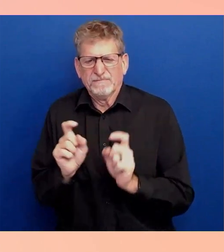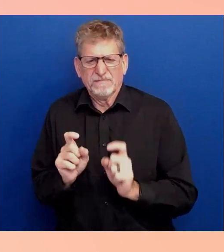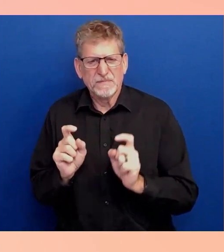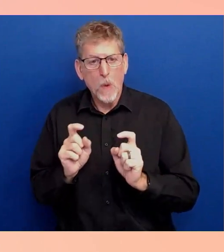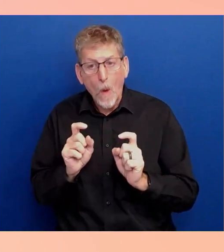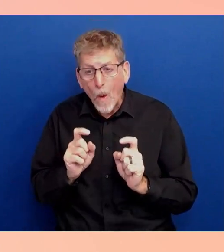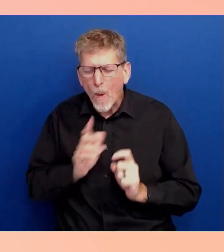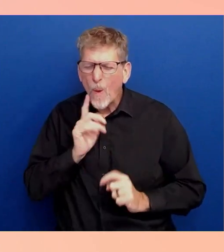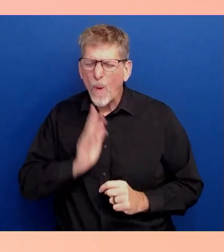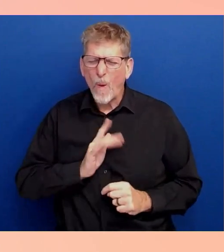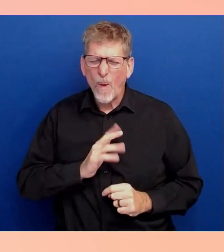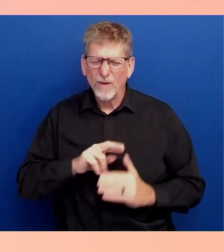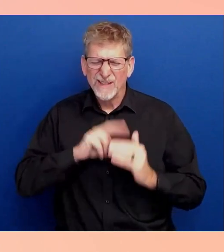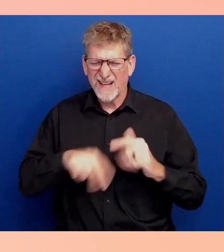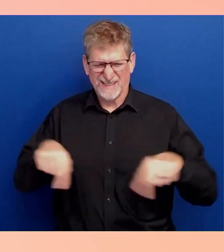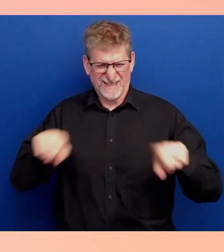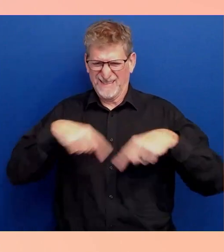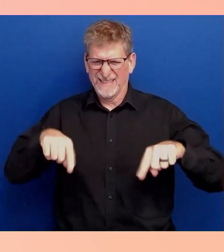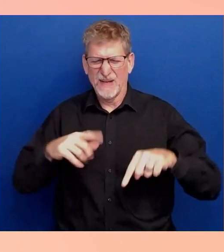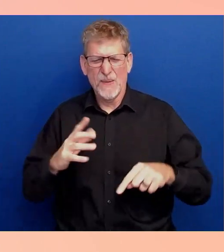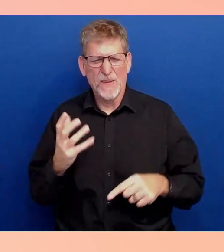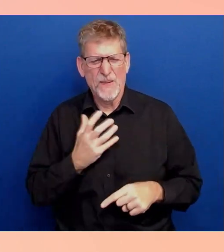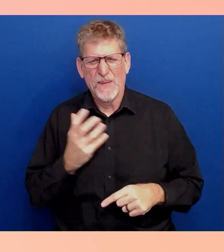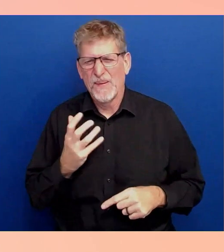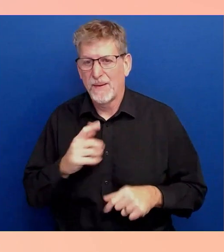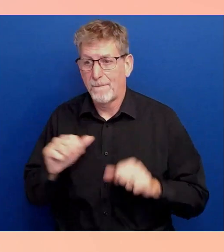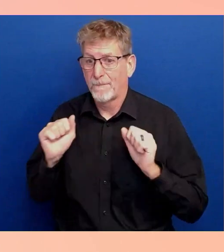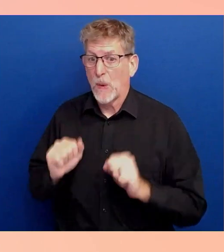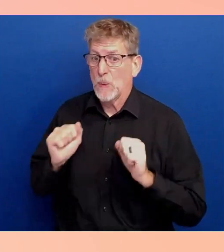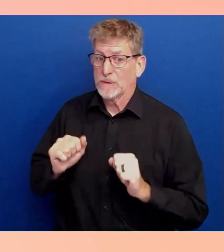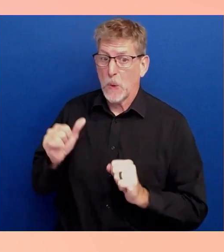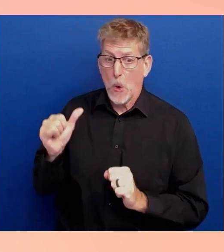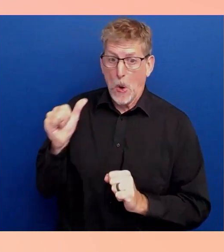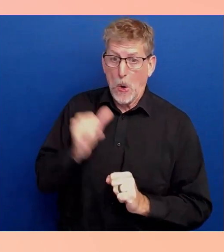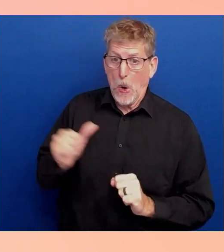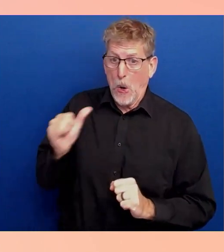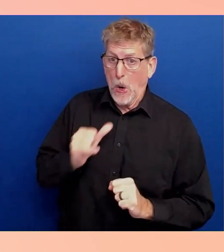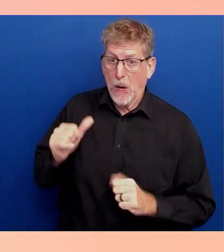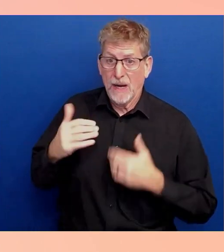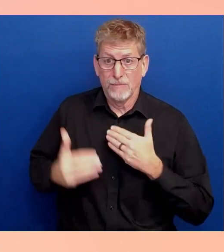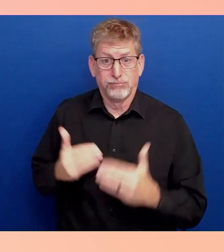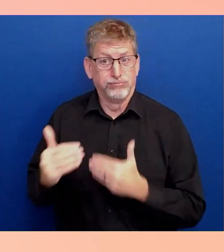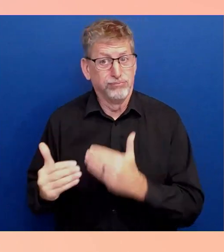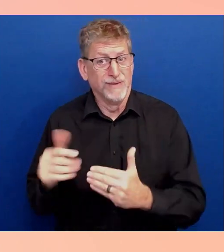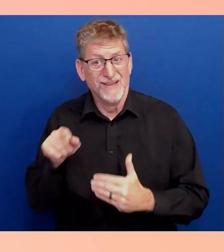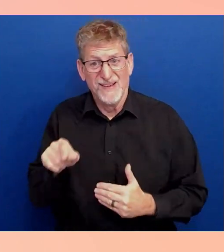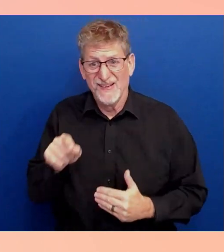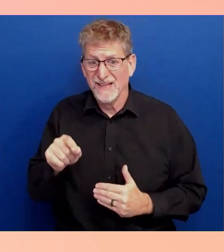the potential of these development that we wanted to show it to you now.